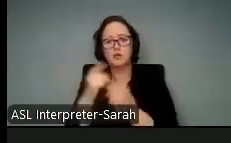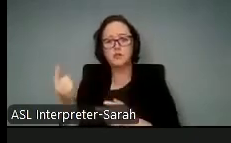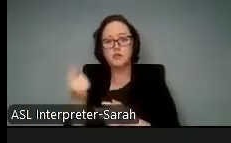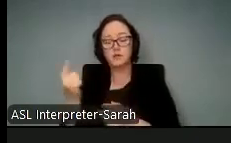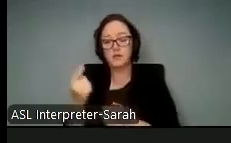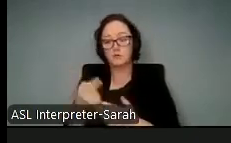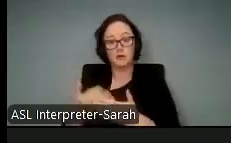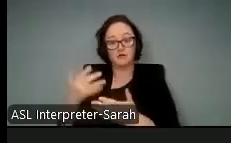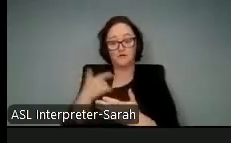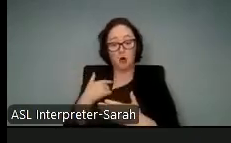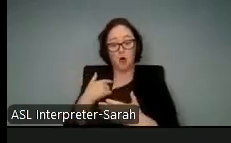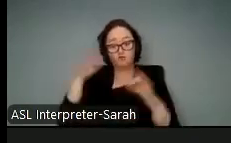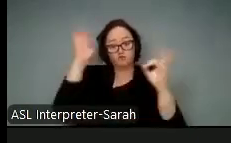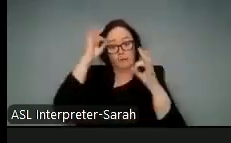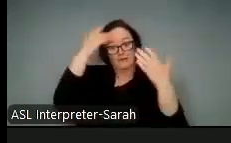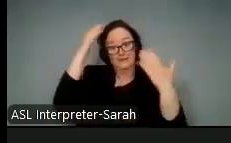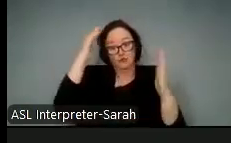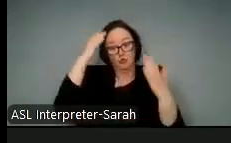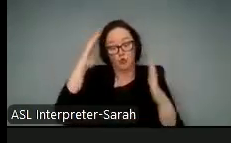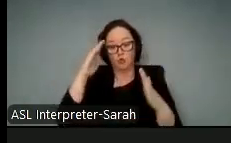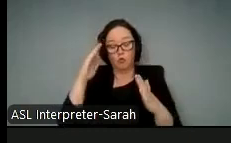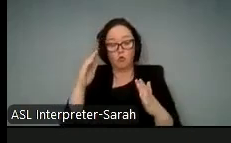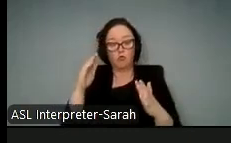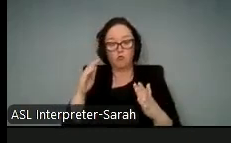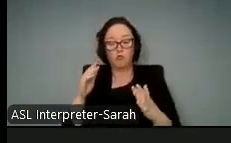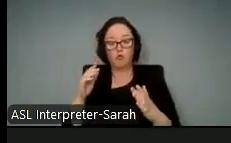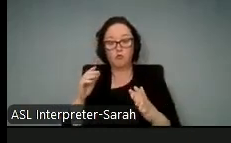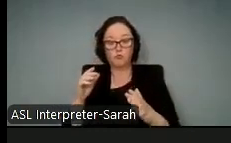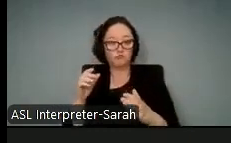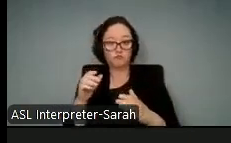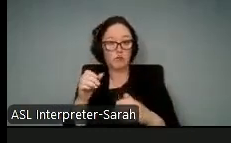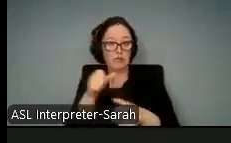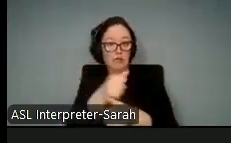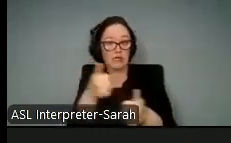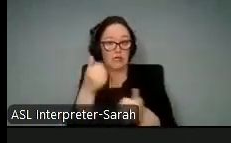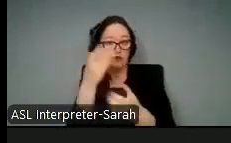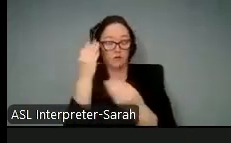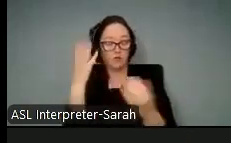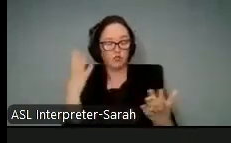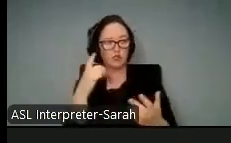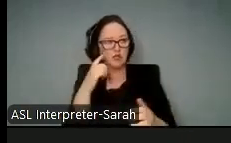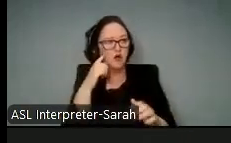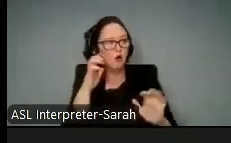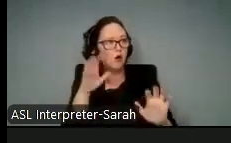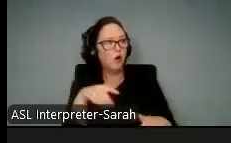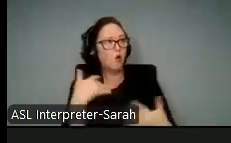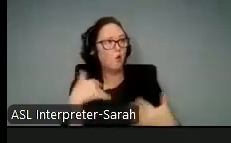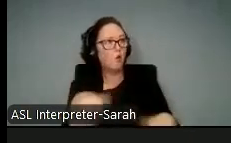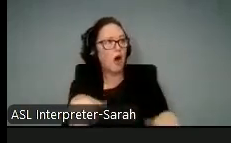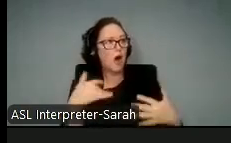Was there anything that was like Earth shattering or helpful?